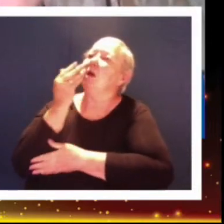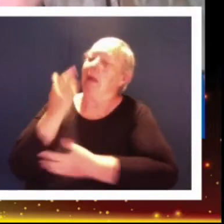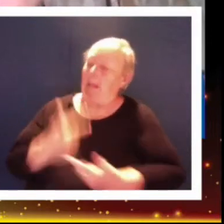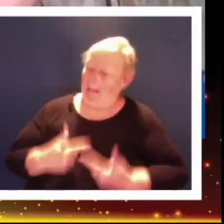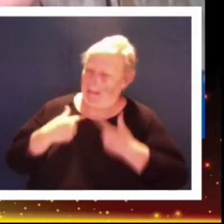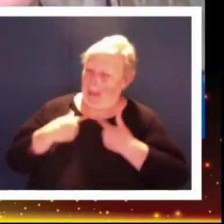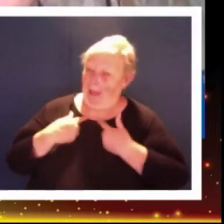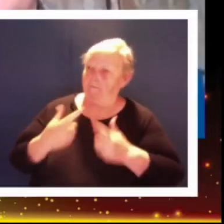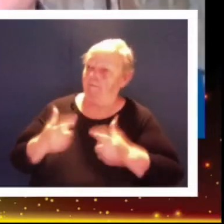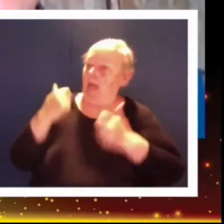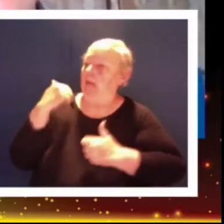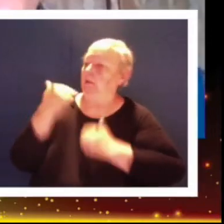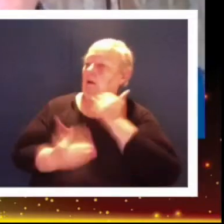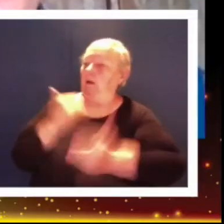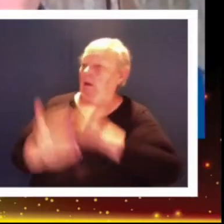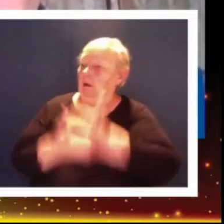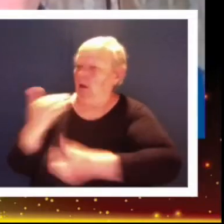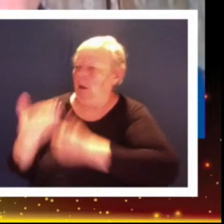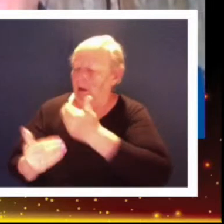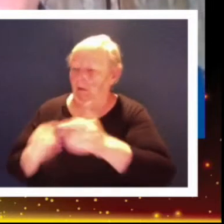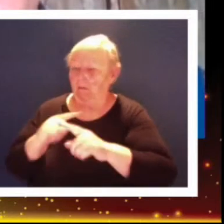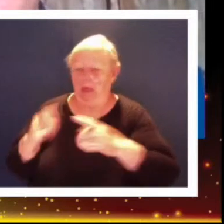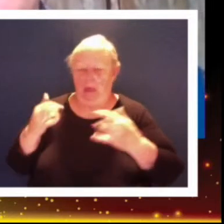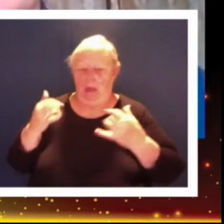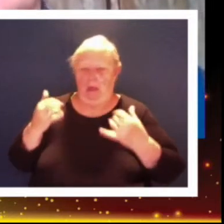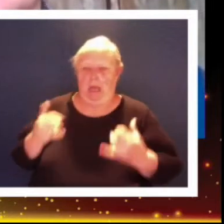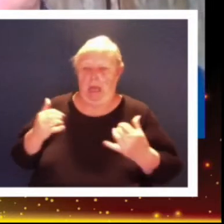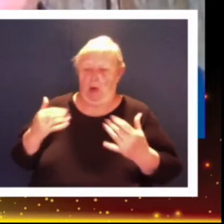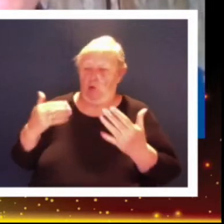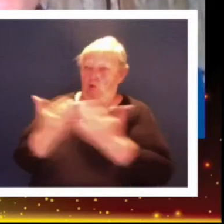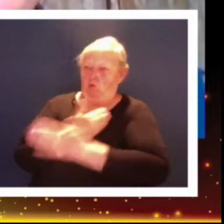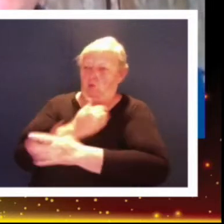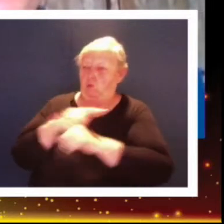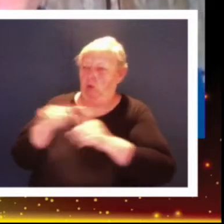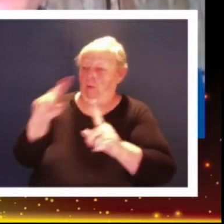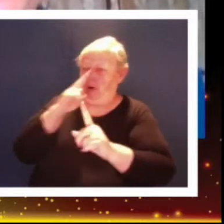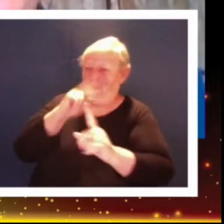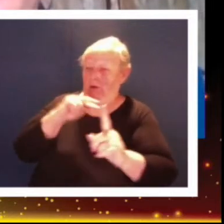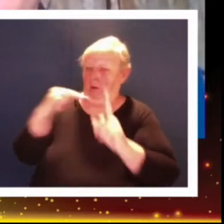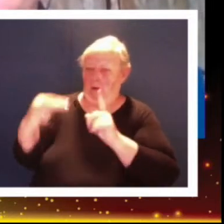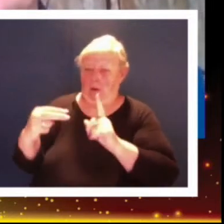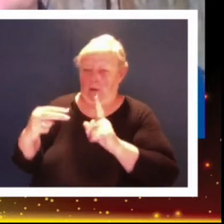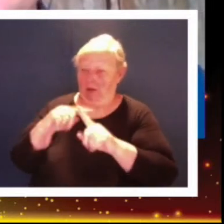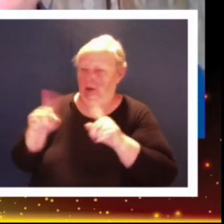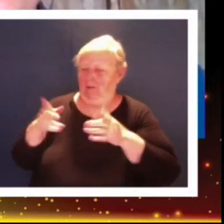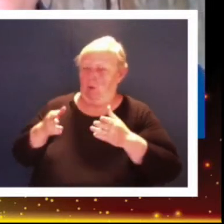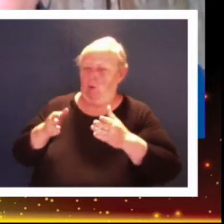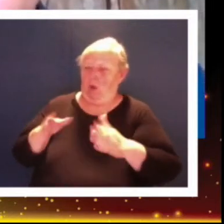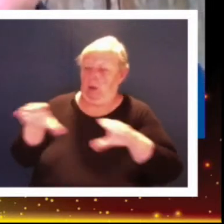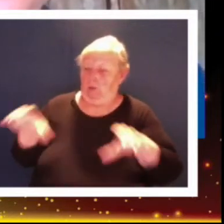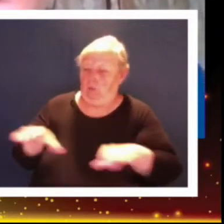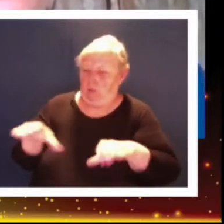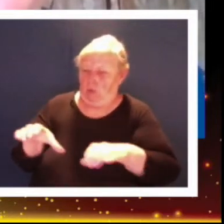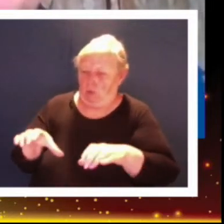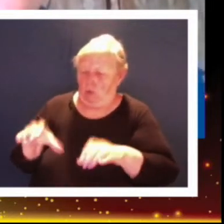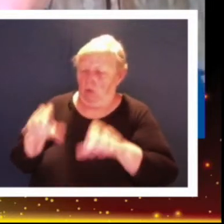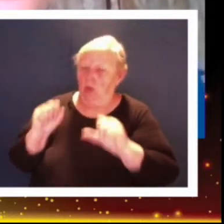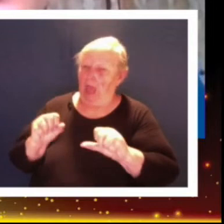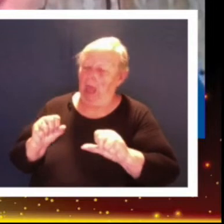with a new way of being that can handle and deal with that. And so, we'll turn just in a moment to your talk